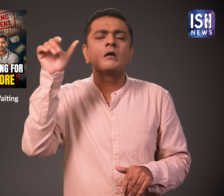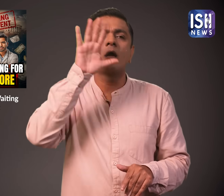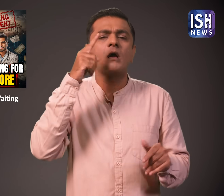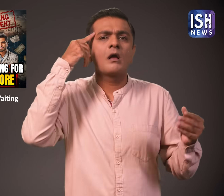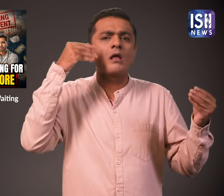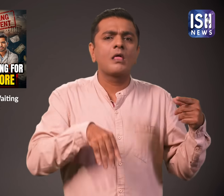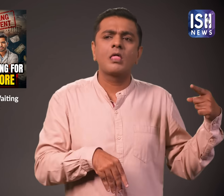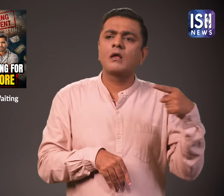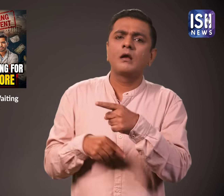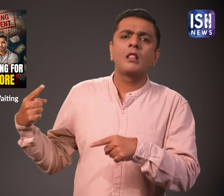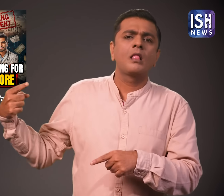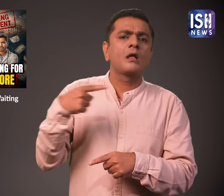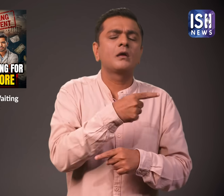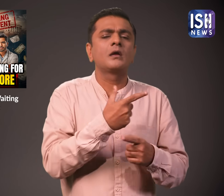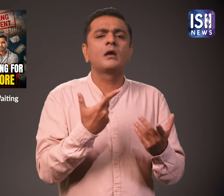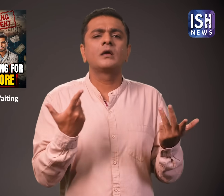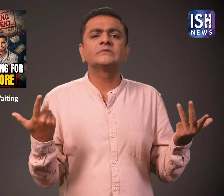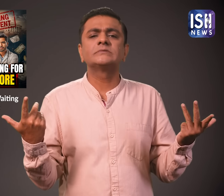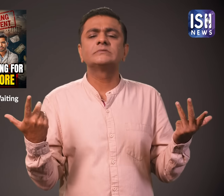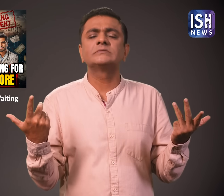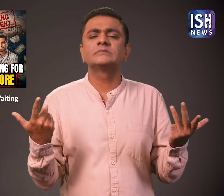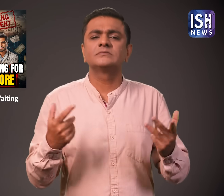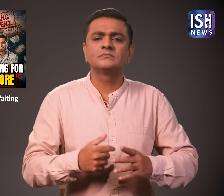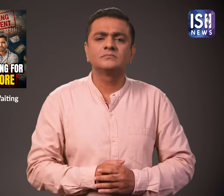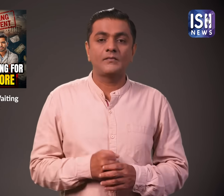These two parties are blaming each other!